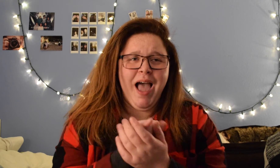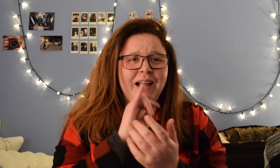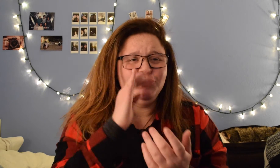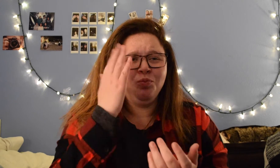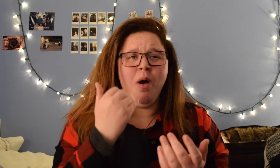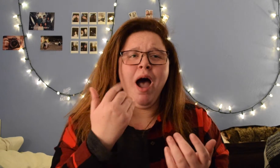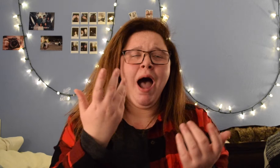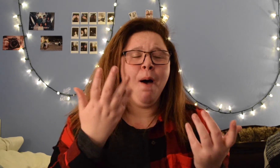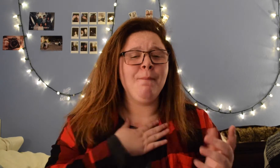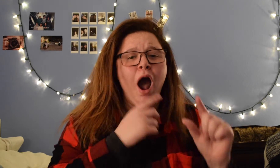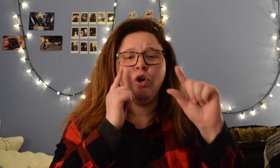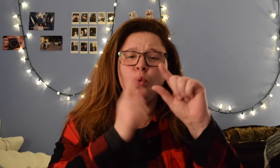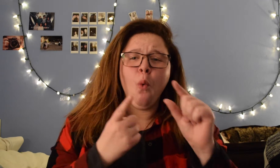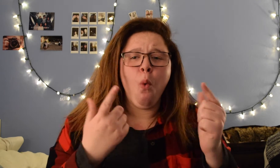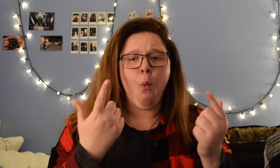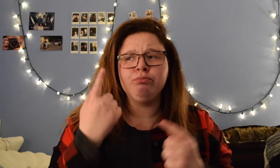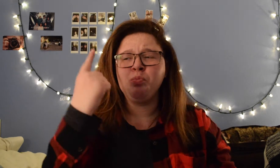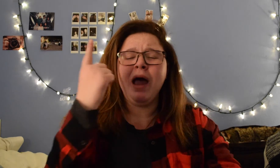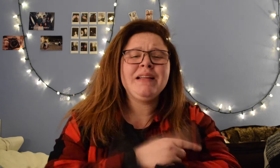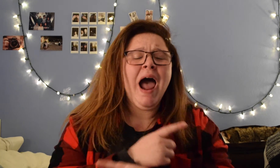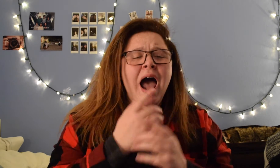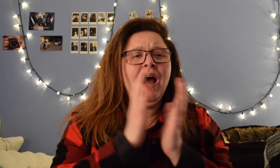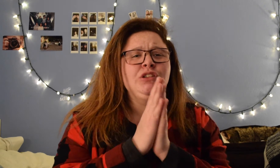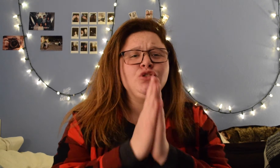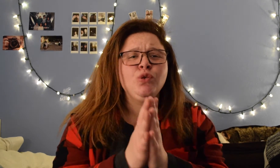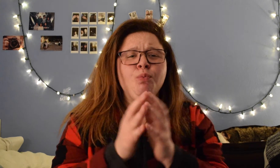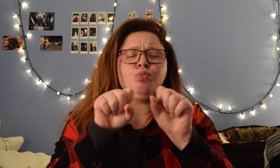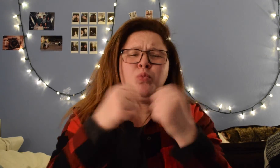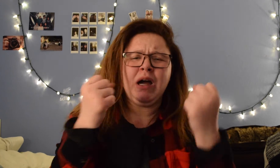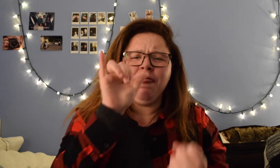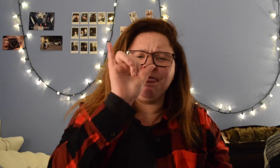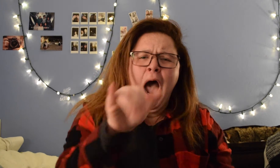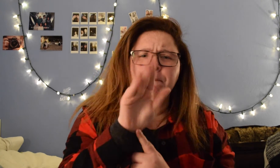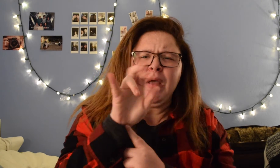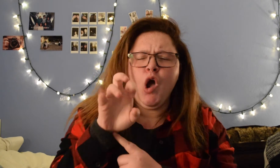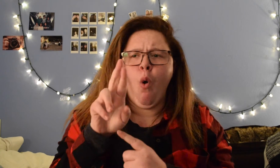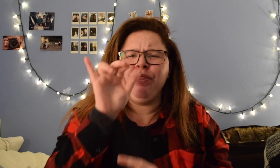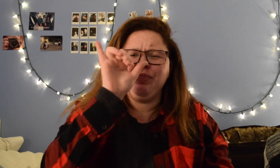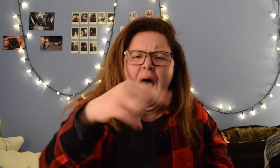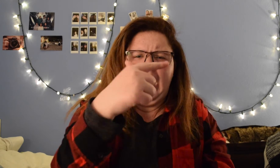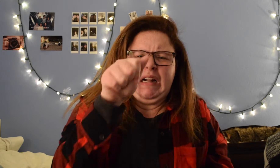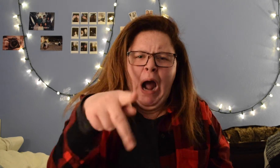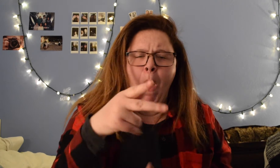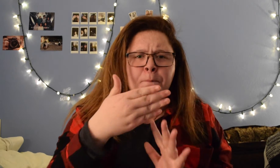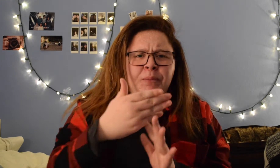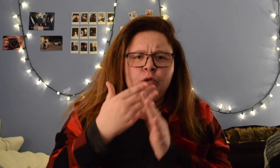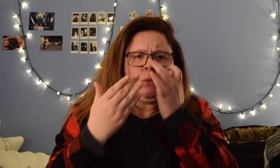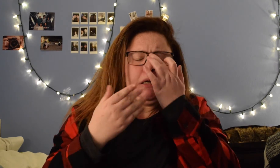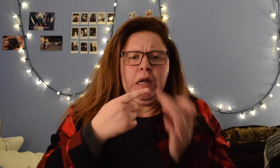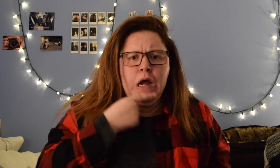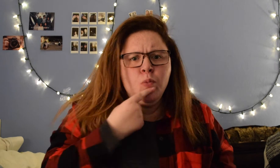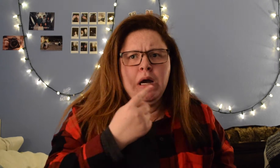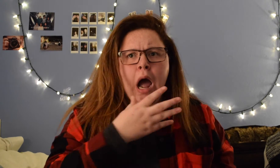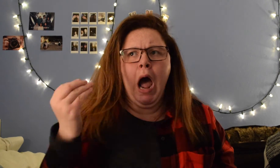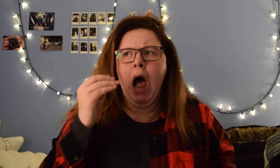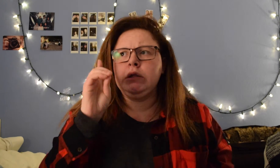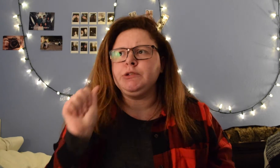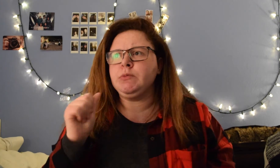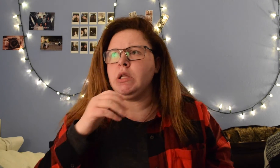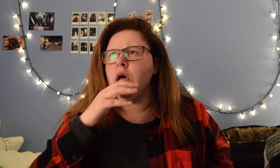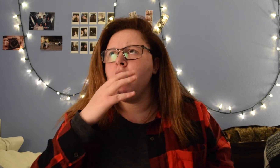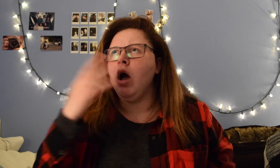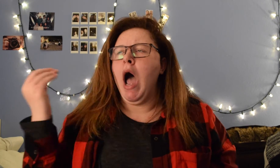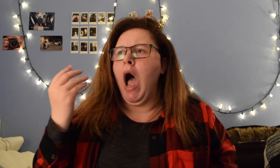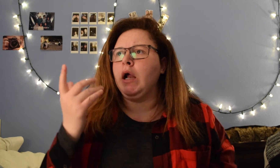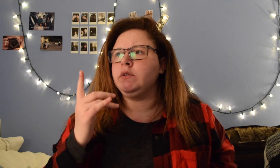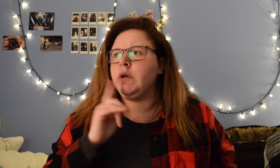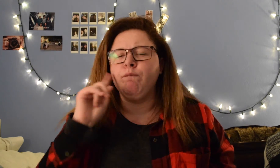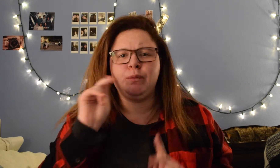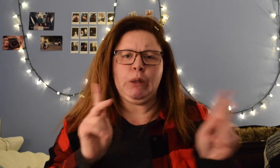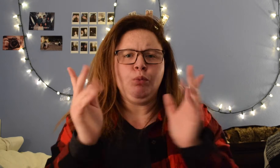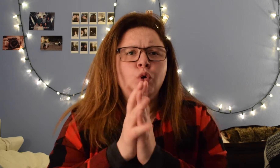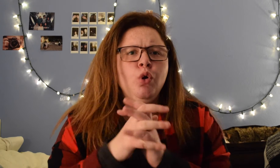This is why my goal one day is to break the barrier/gap between hearing, disabilities, and deaf people too